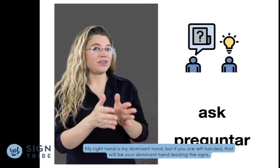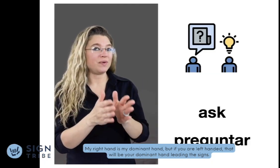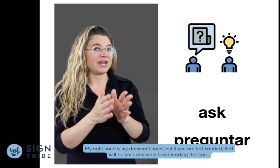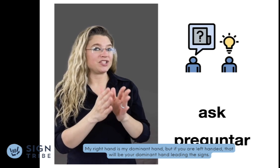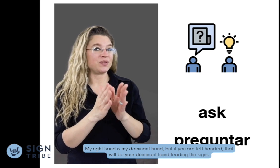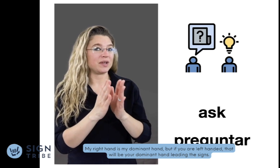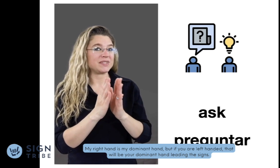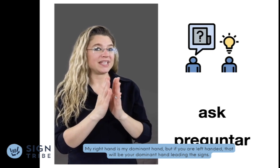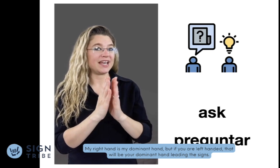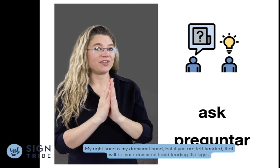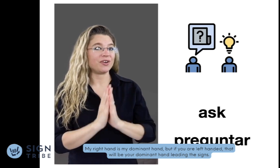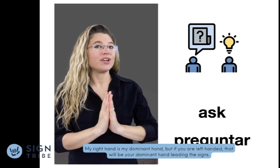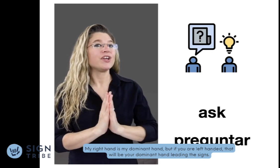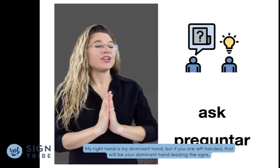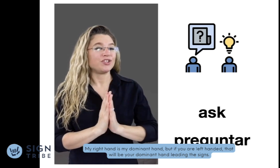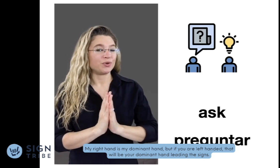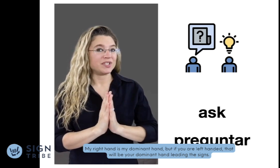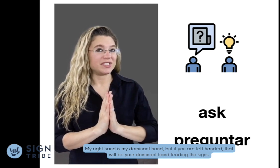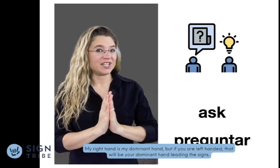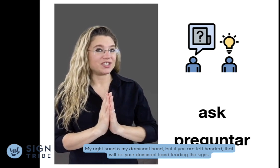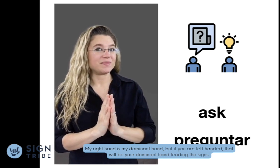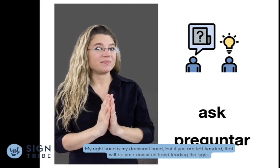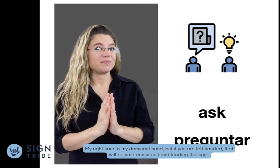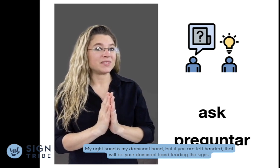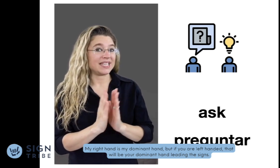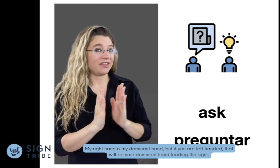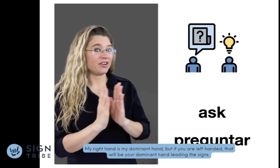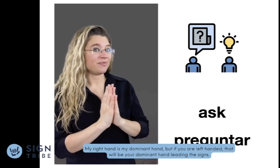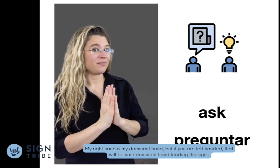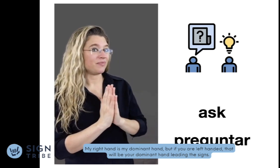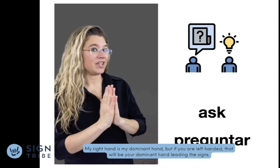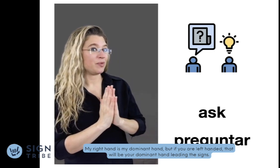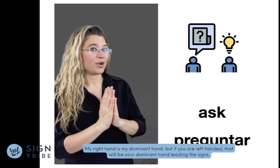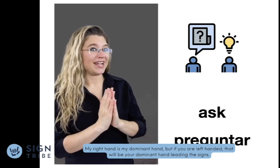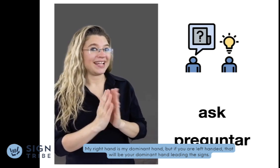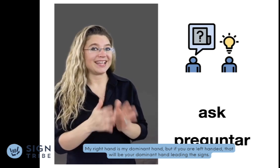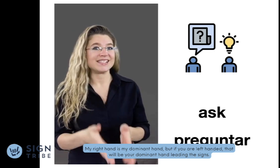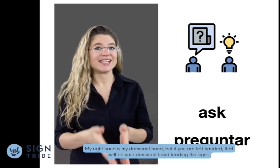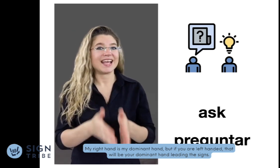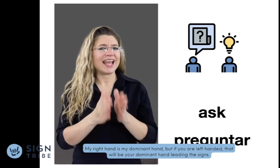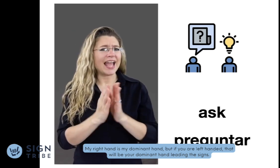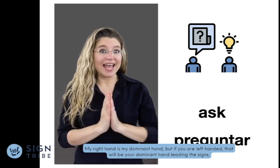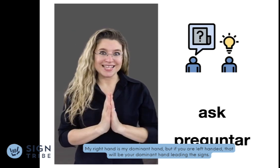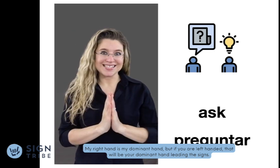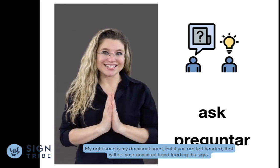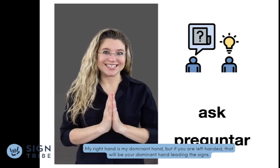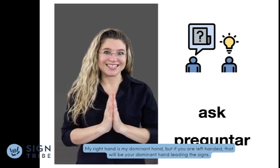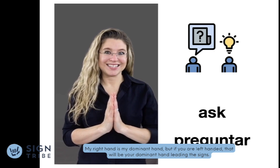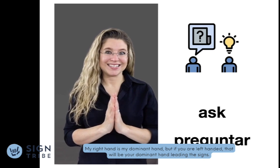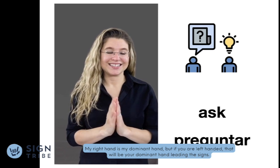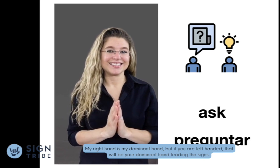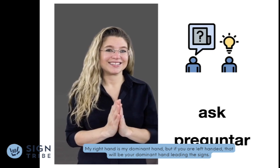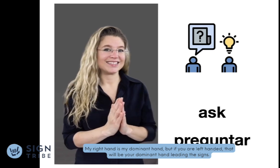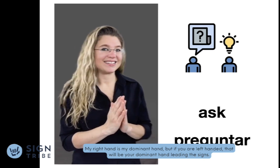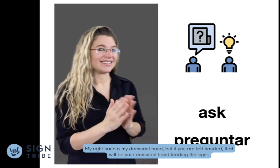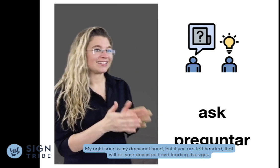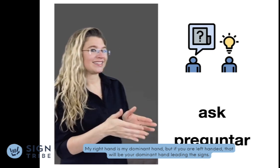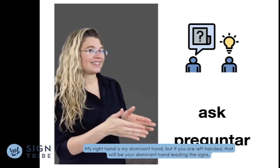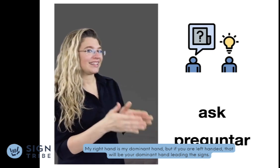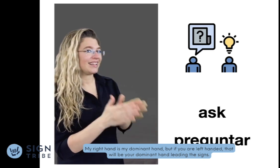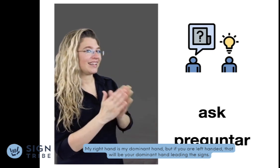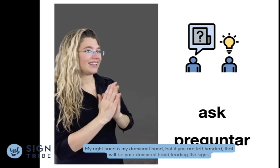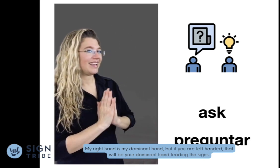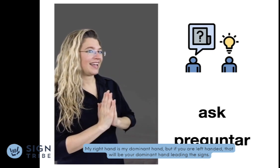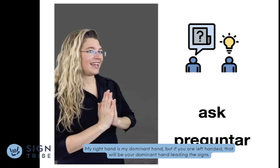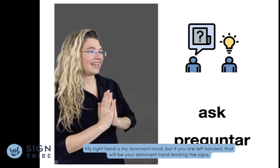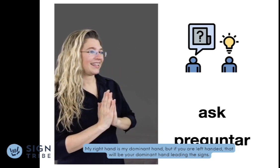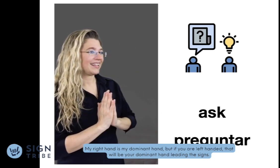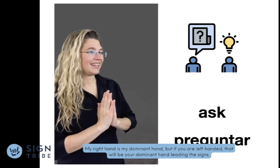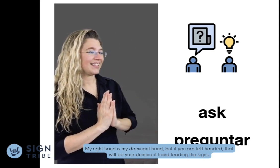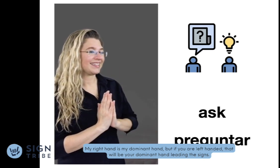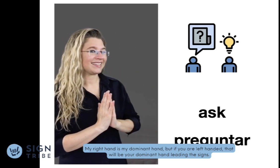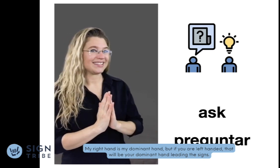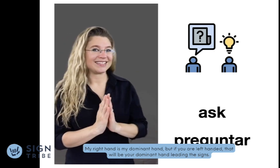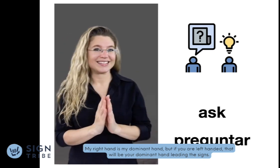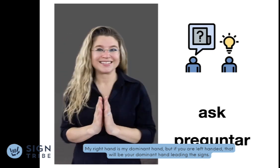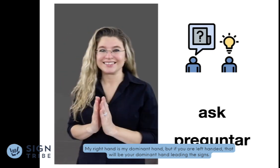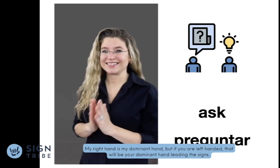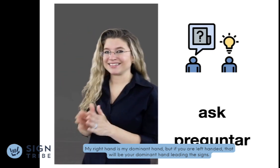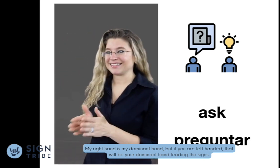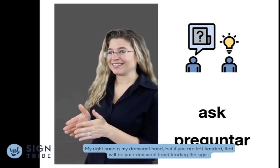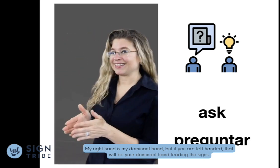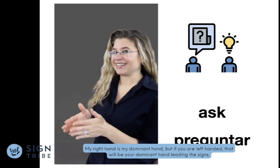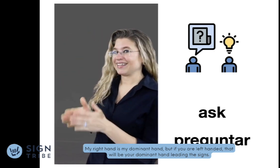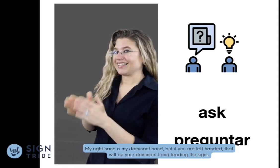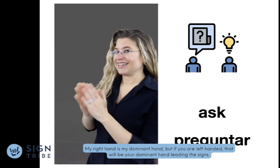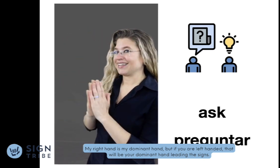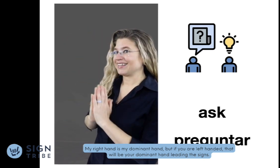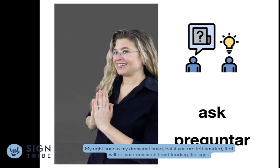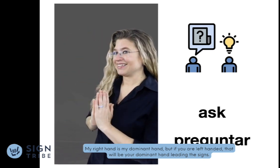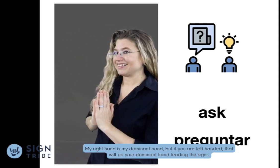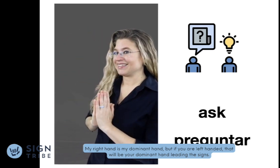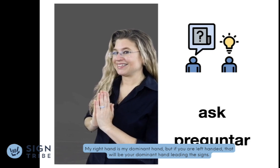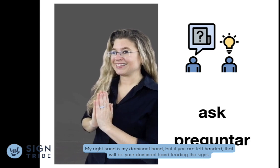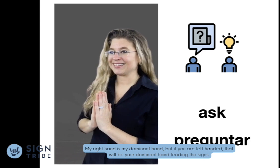and as you come together, you're going to touch them together in the praying hands. Ask.